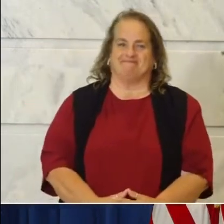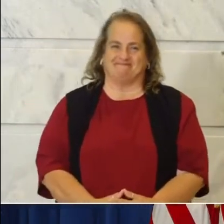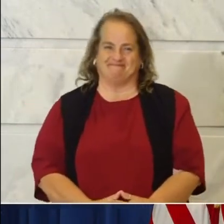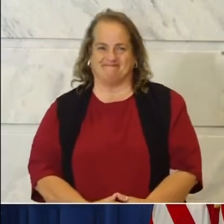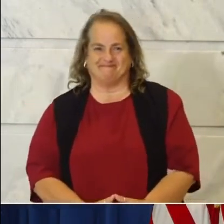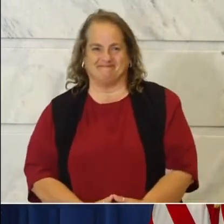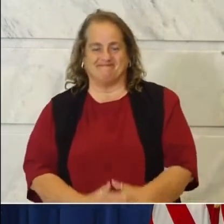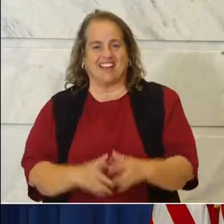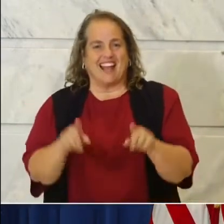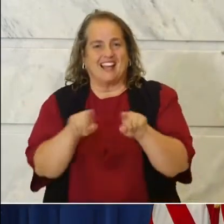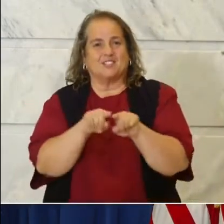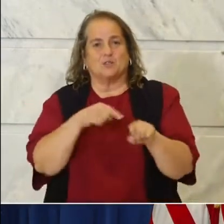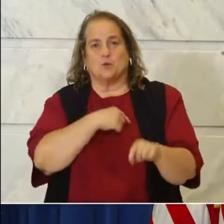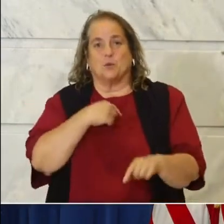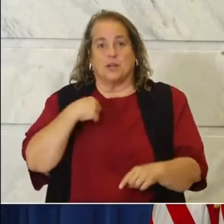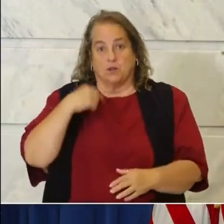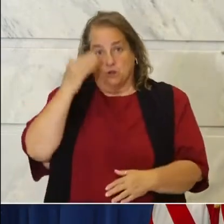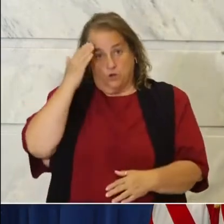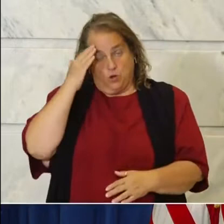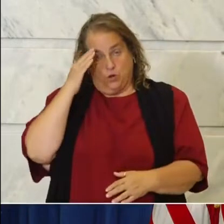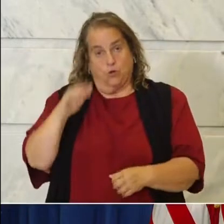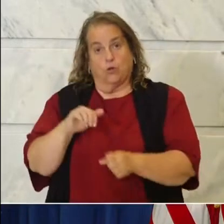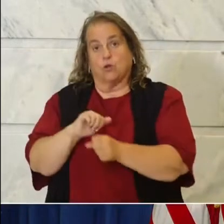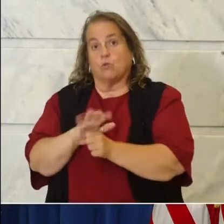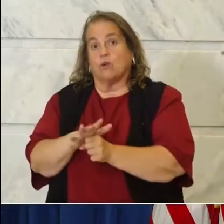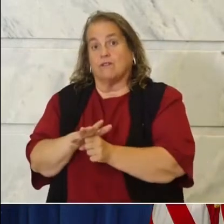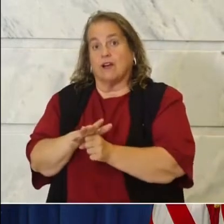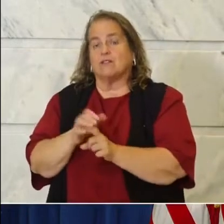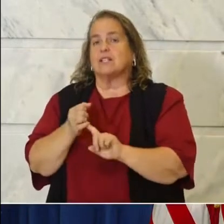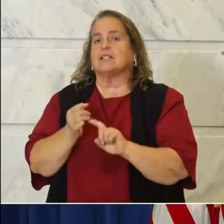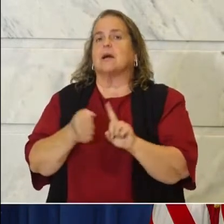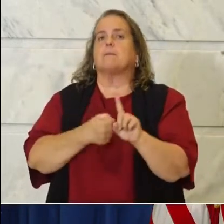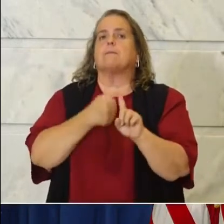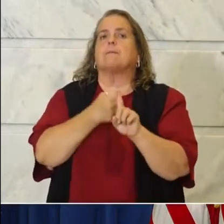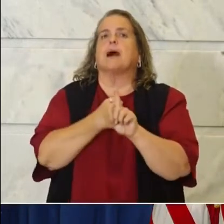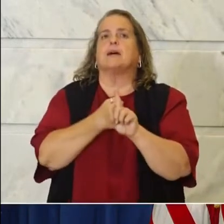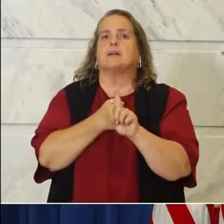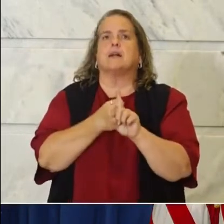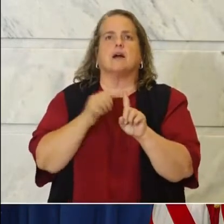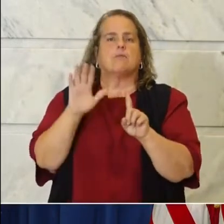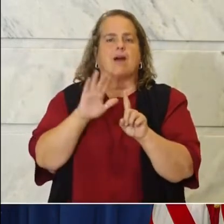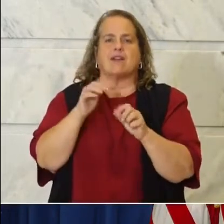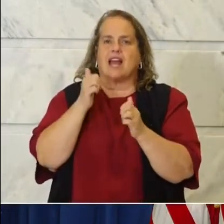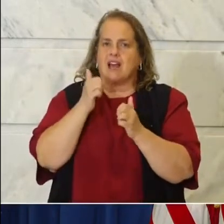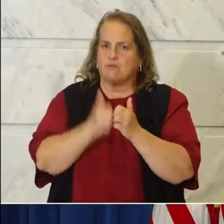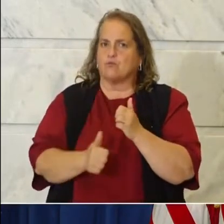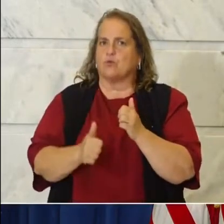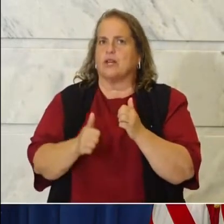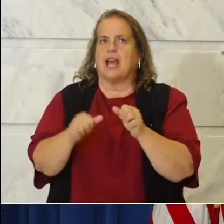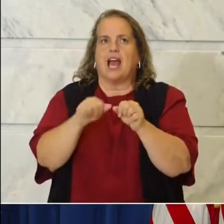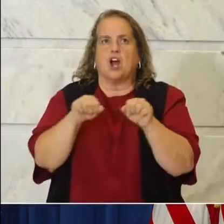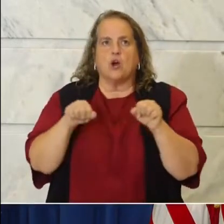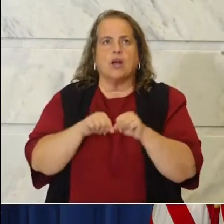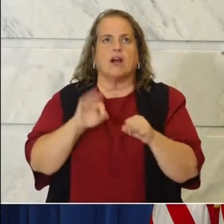As we know, Corona virus has impacted just about every area of our lives of